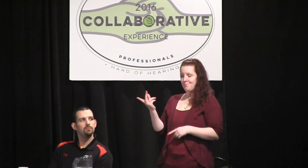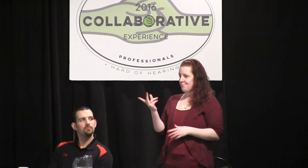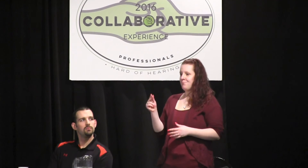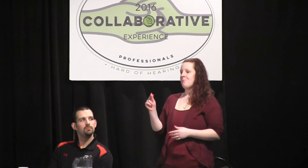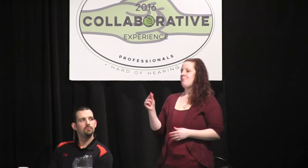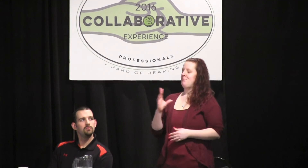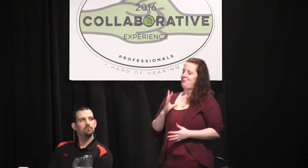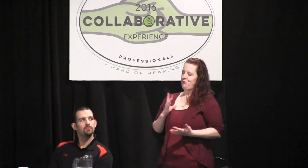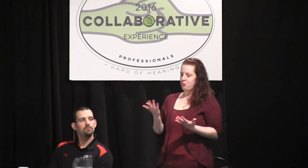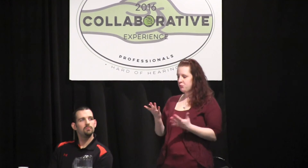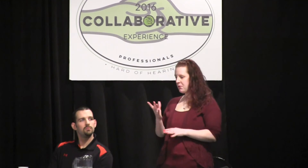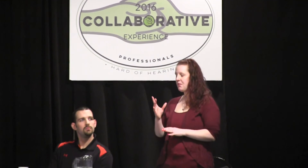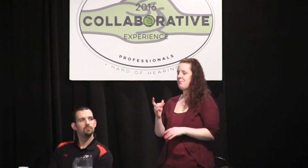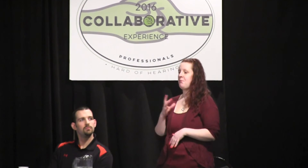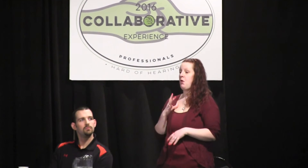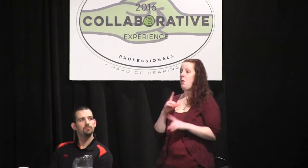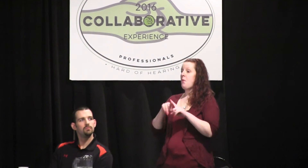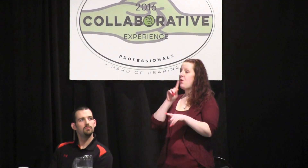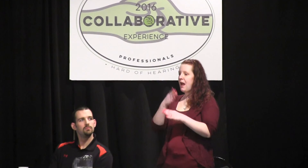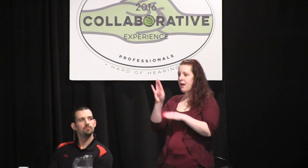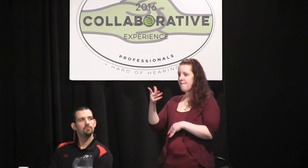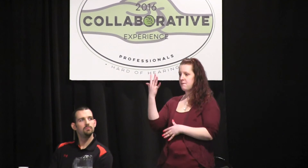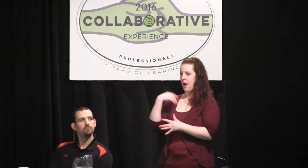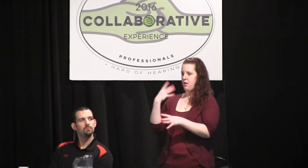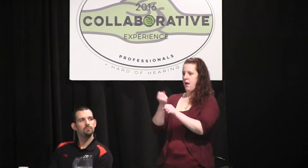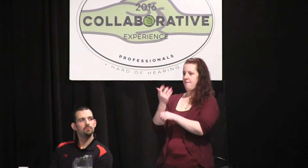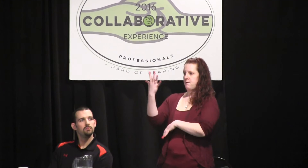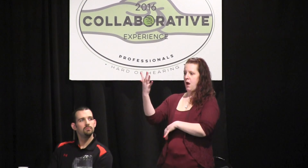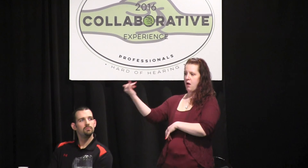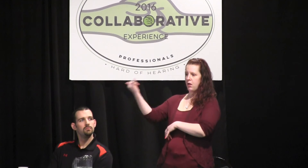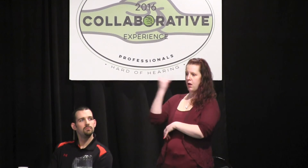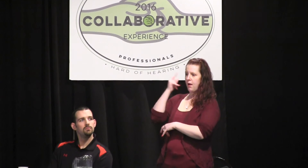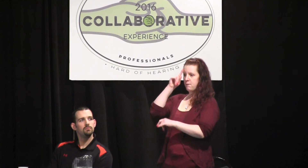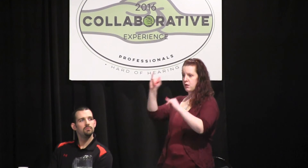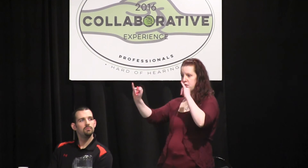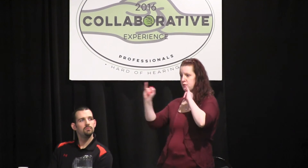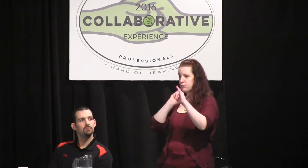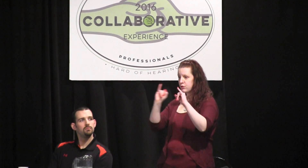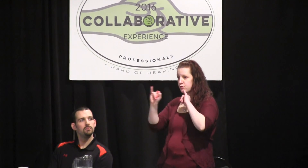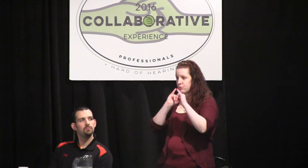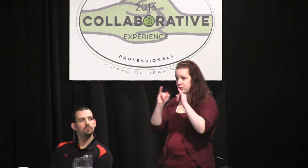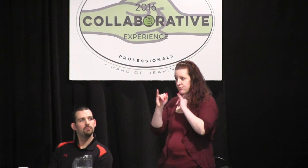I had a college degree, but apparently I didn't have enough work experience. So I ended up getting